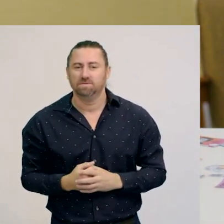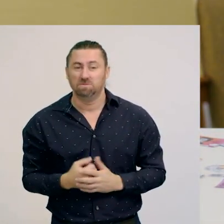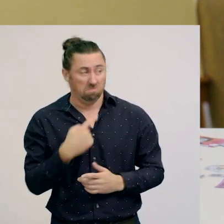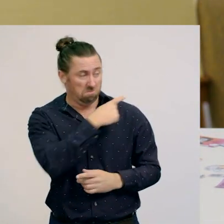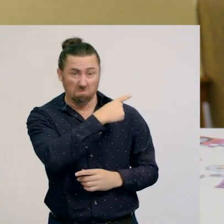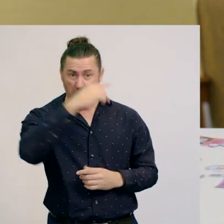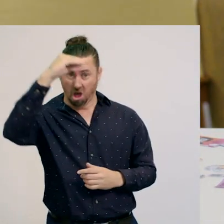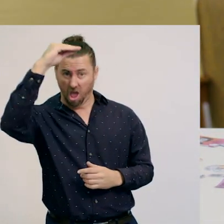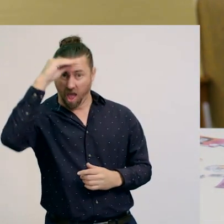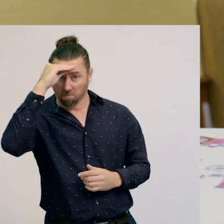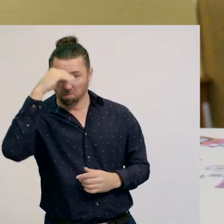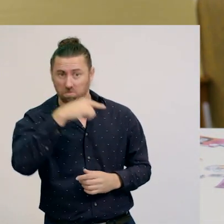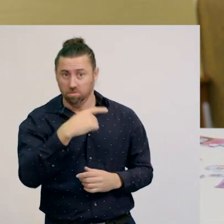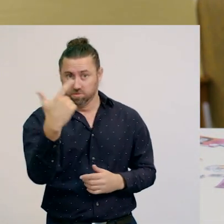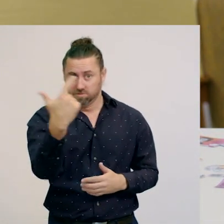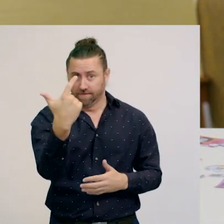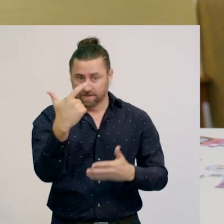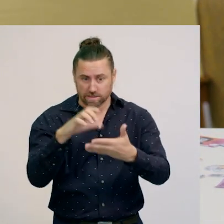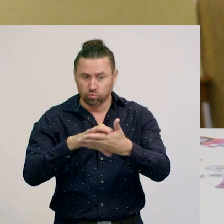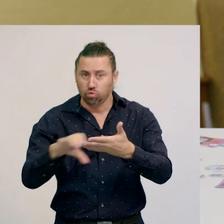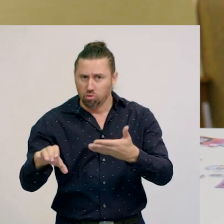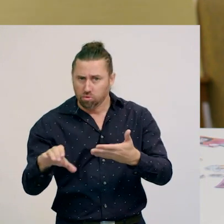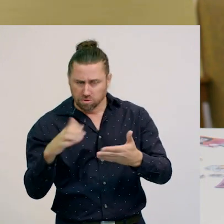This cap costs $17.